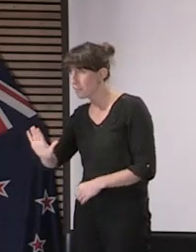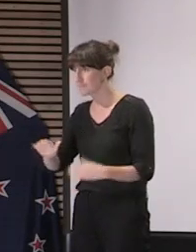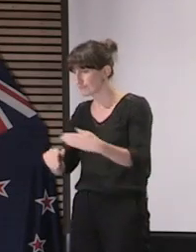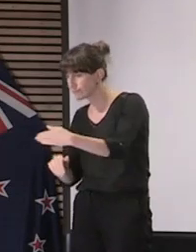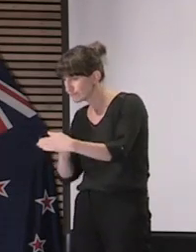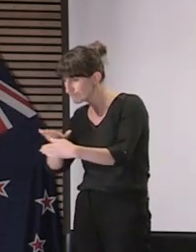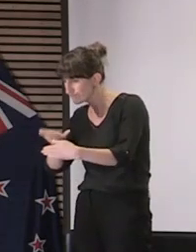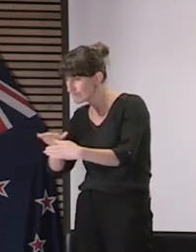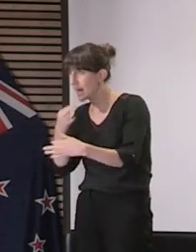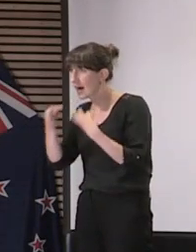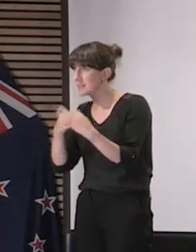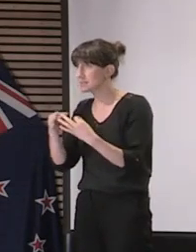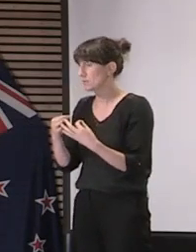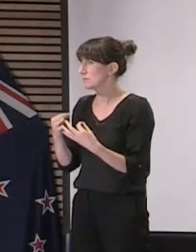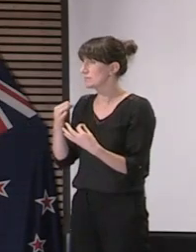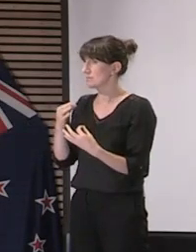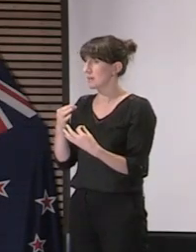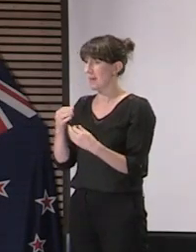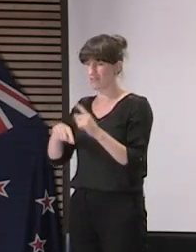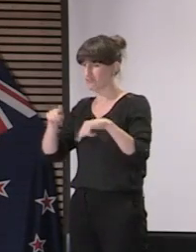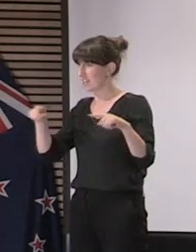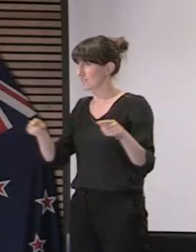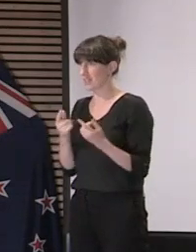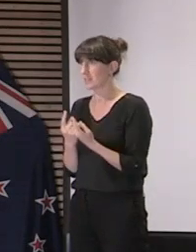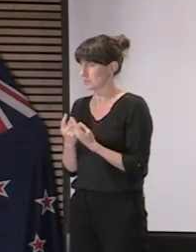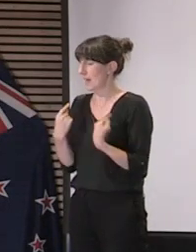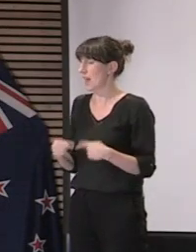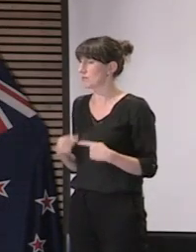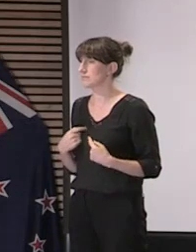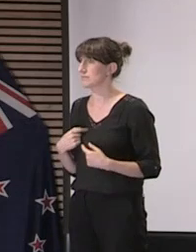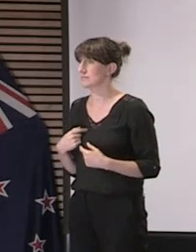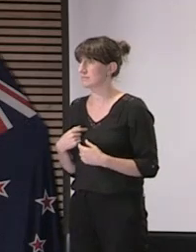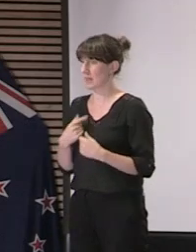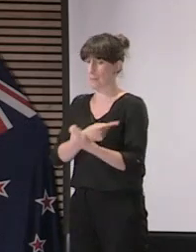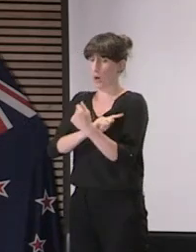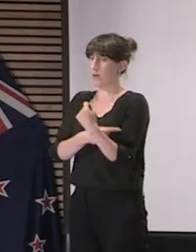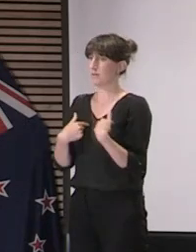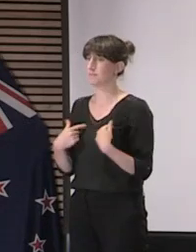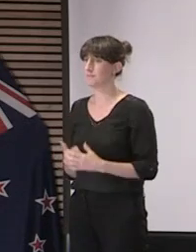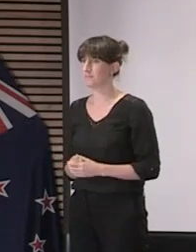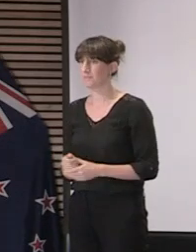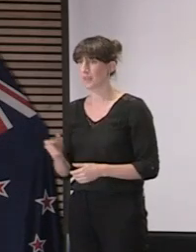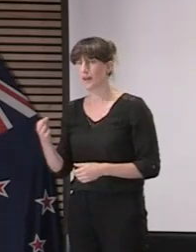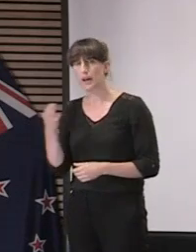its merits. We run checkpoints regularly for a range of things and in the course of those we may speak to people